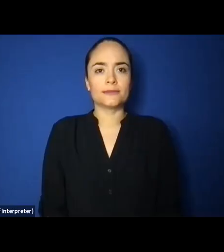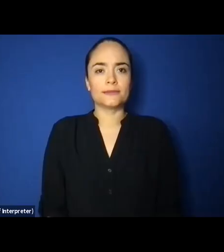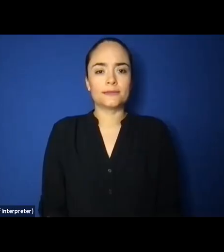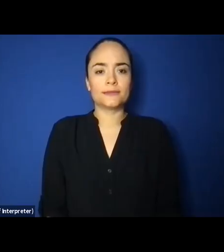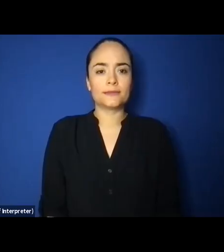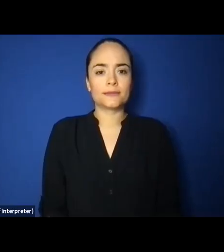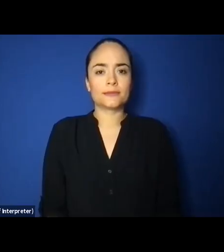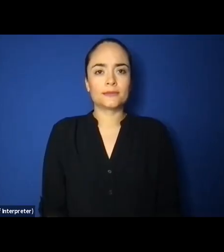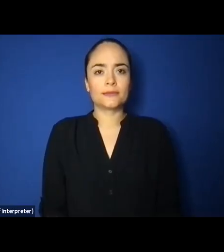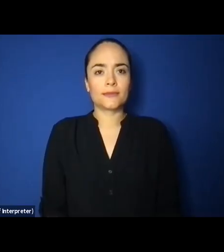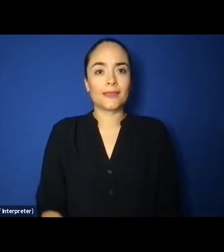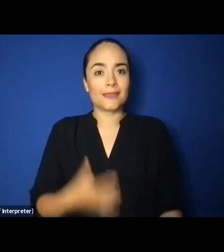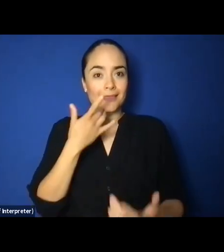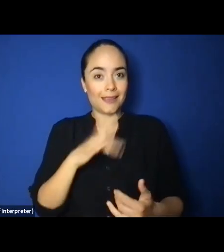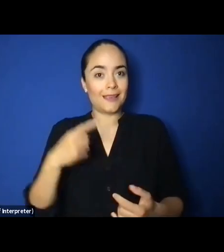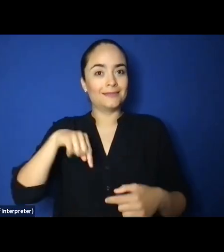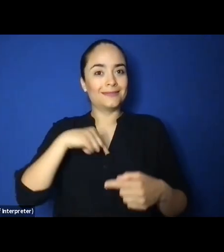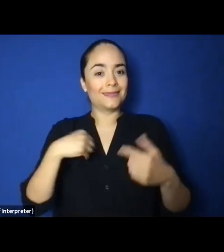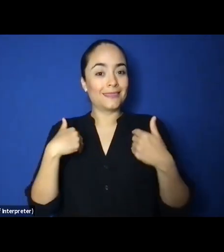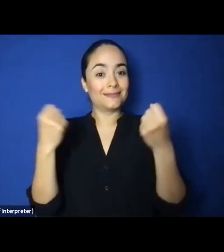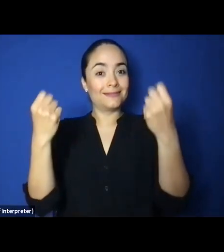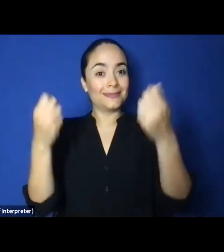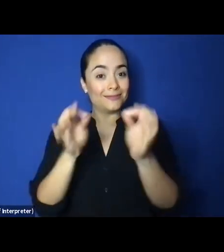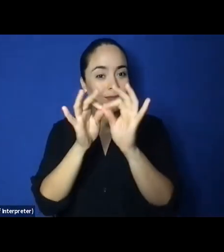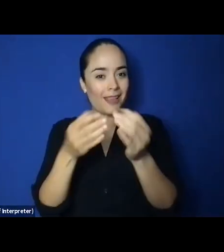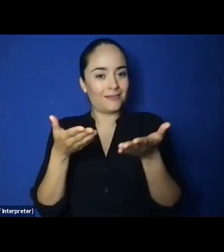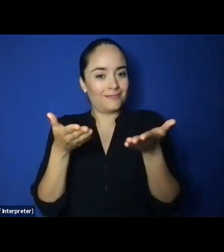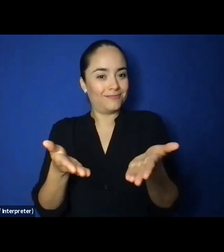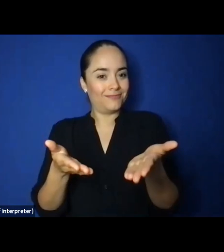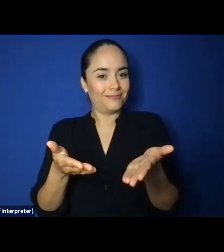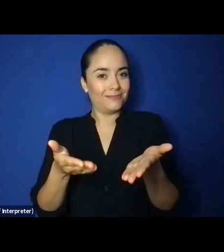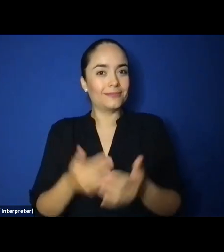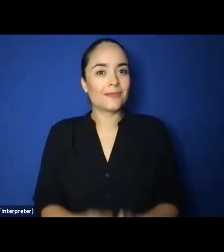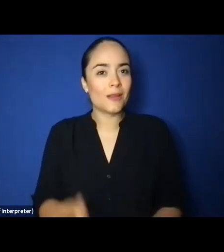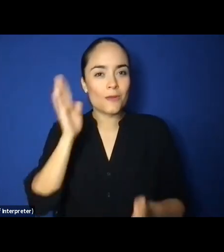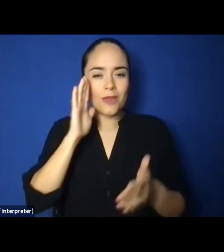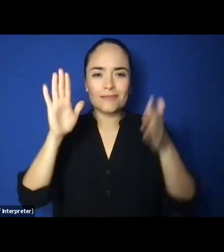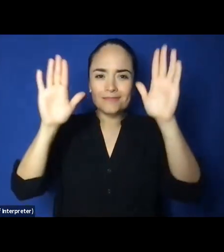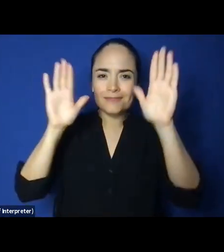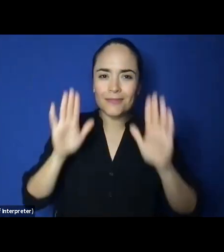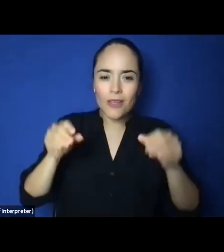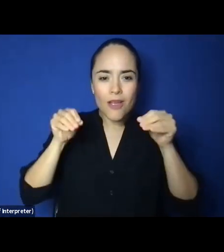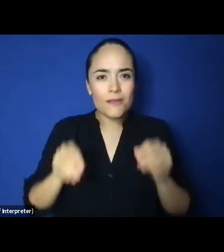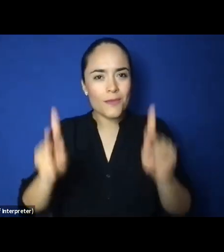interpreters today, so we're going to have a really lovely opportunity to maybe freshen up in our sign